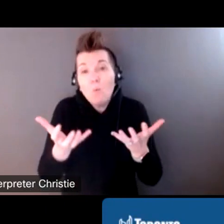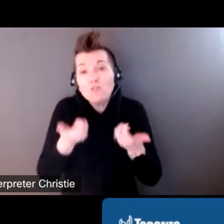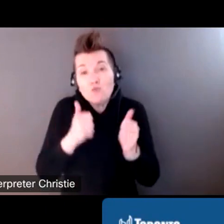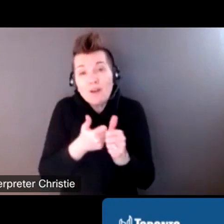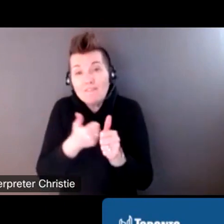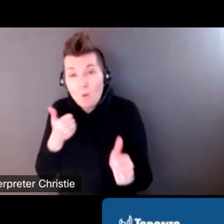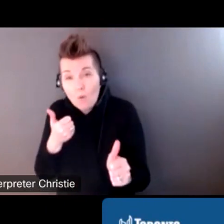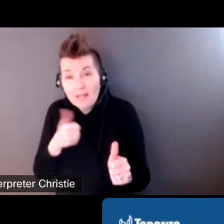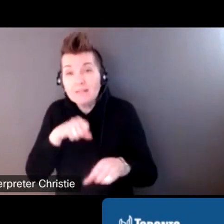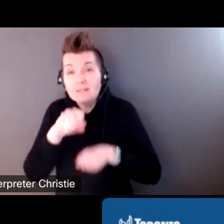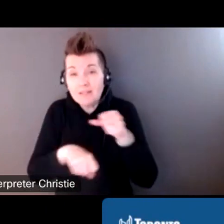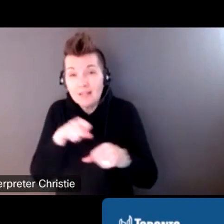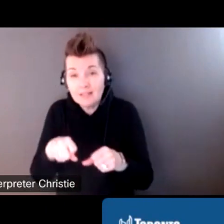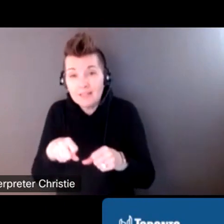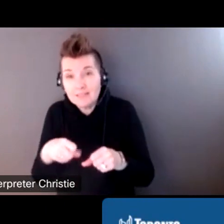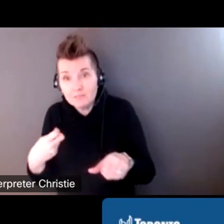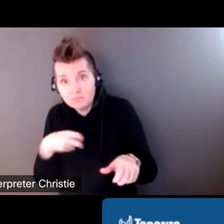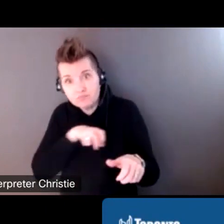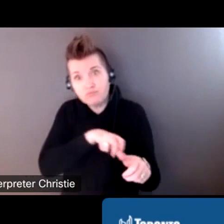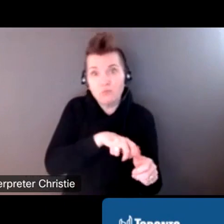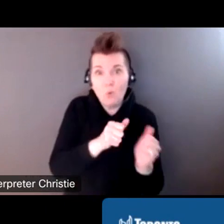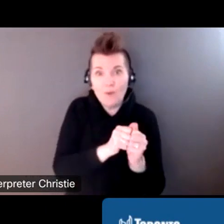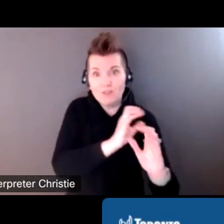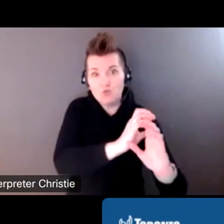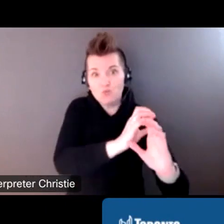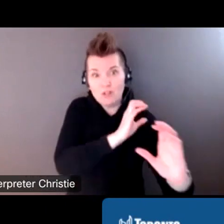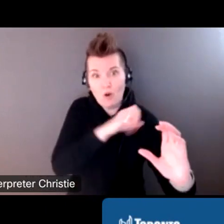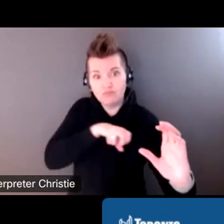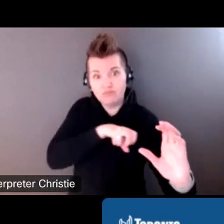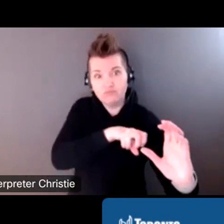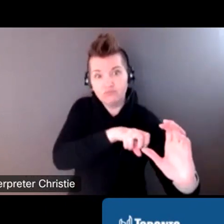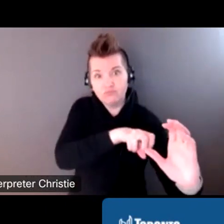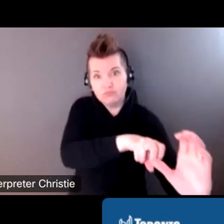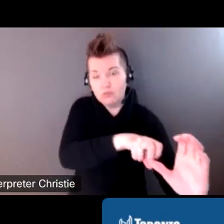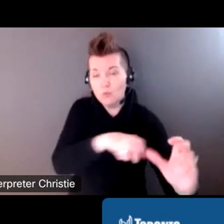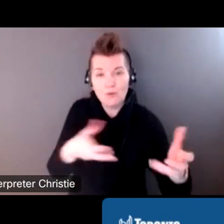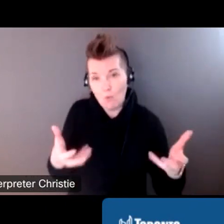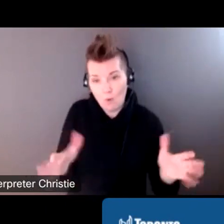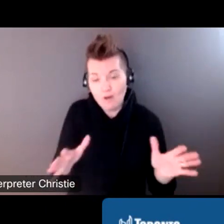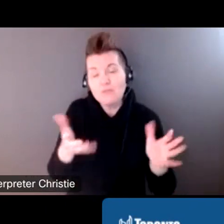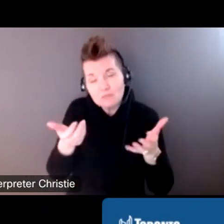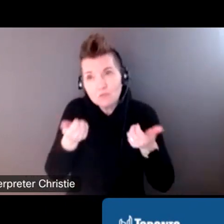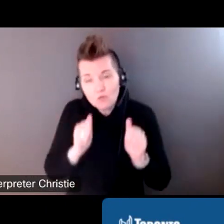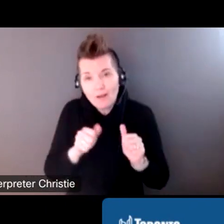any other sort of alternative that we could do, and there are some innovations that the team has come up with.